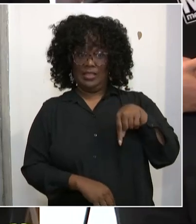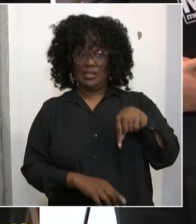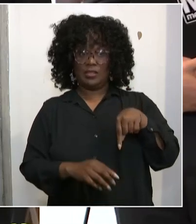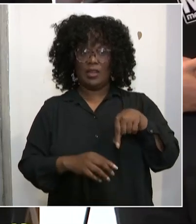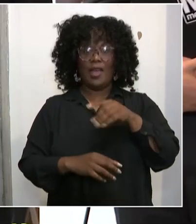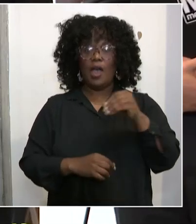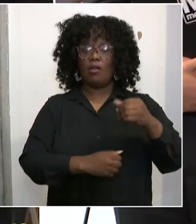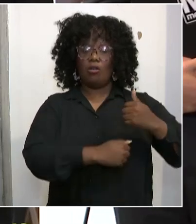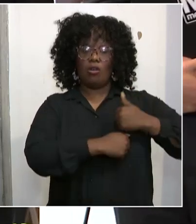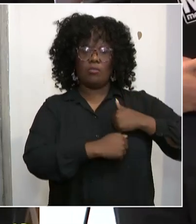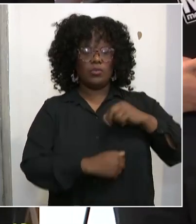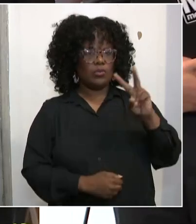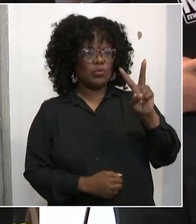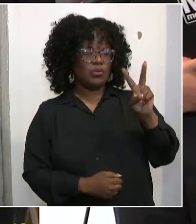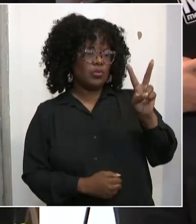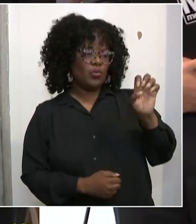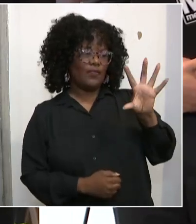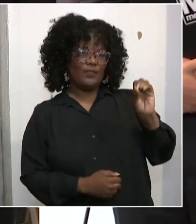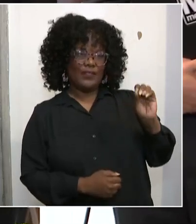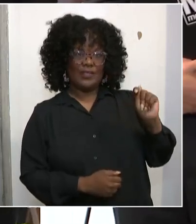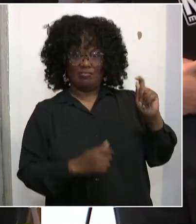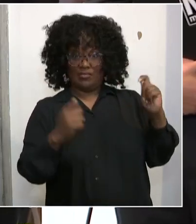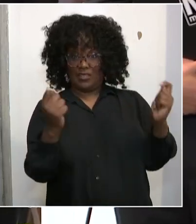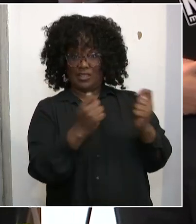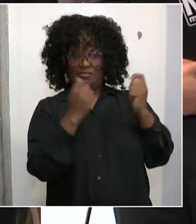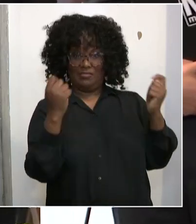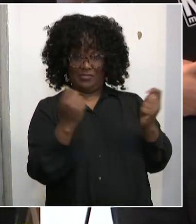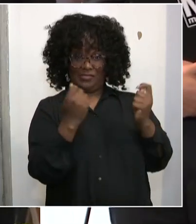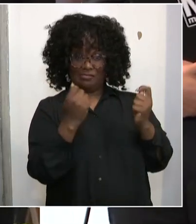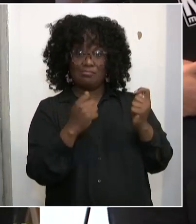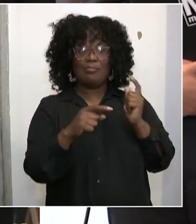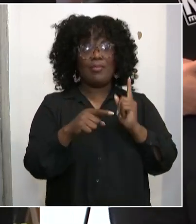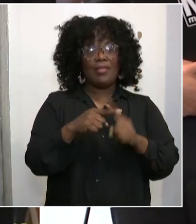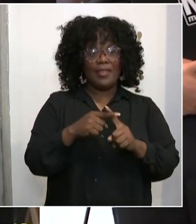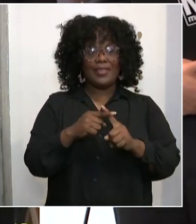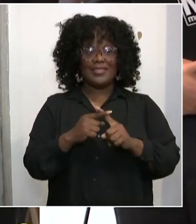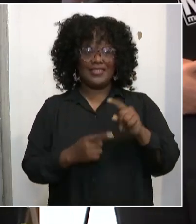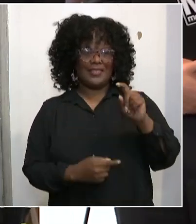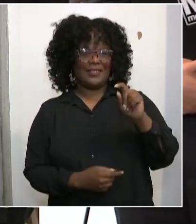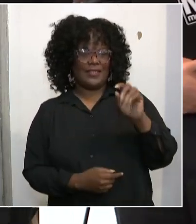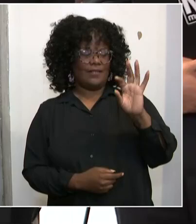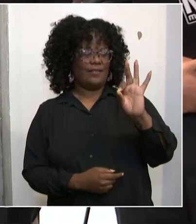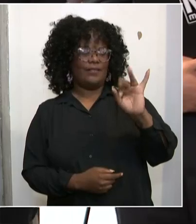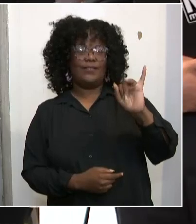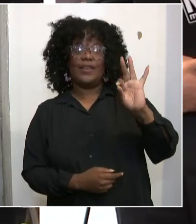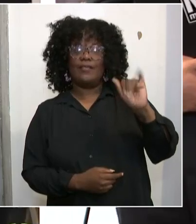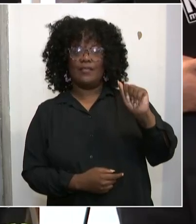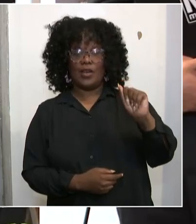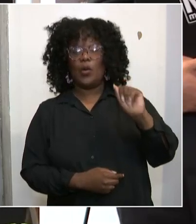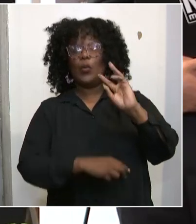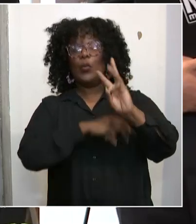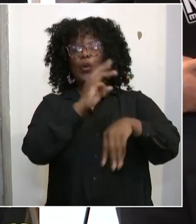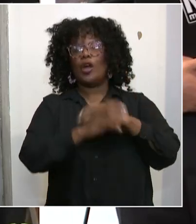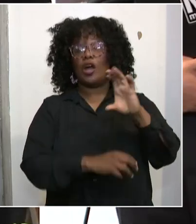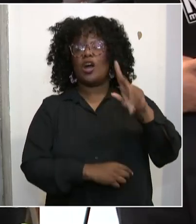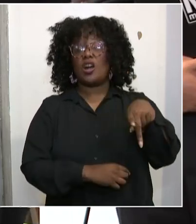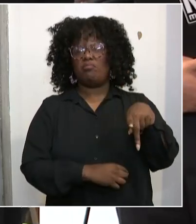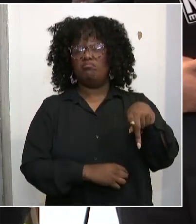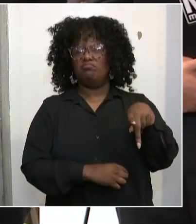and we also have FIFA Club World Cup. That will also take place uh this summer and these events will bring residents, visitors,